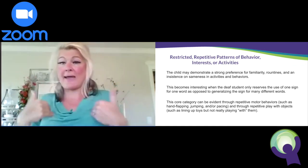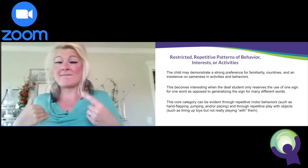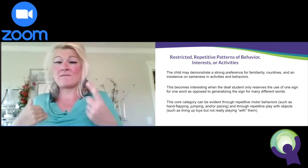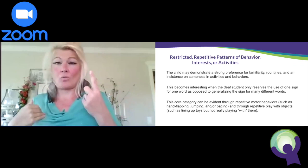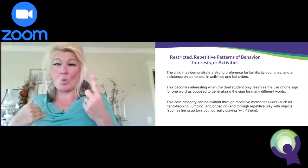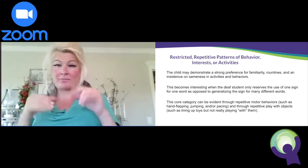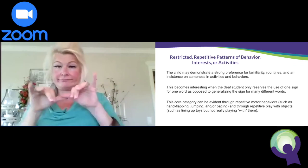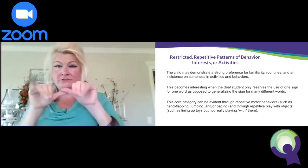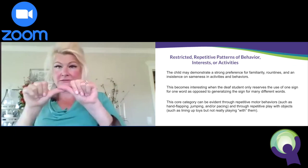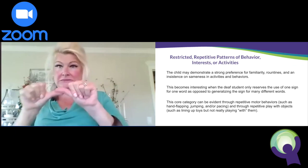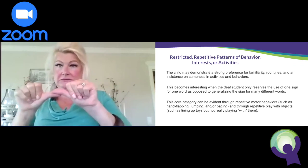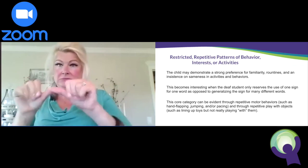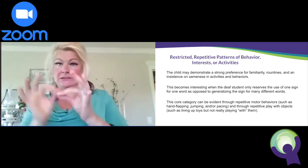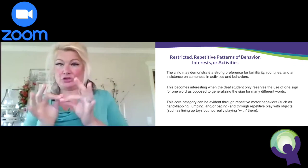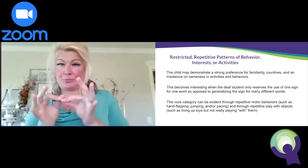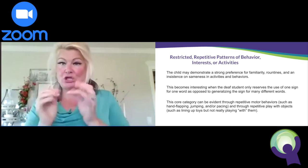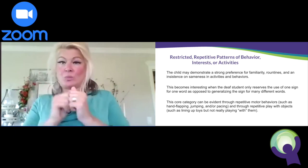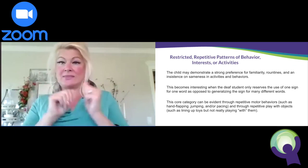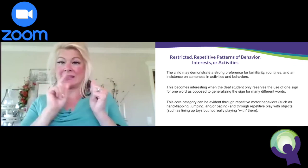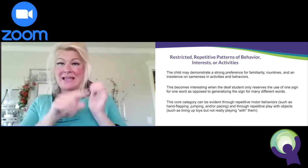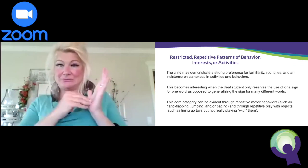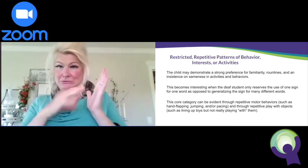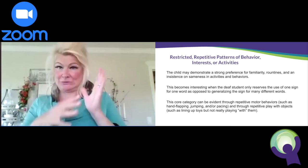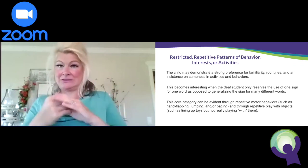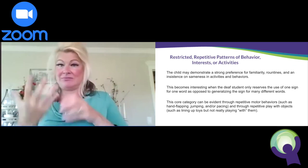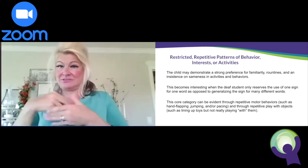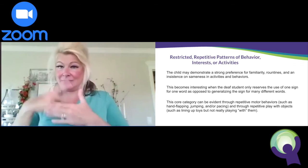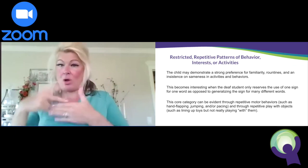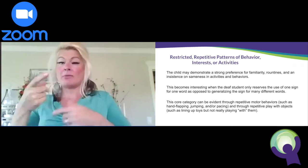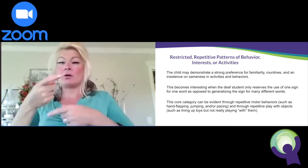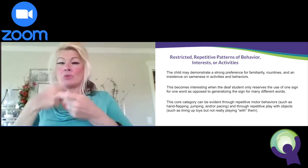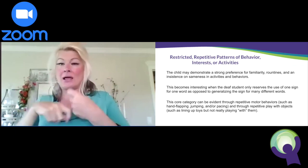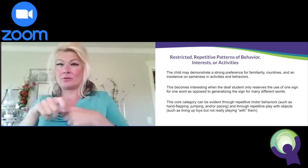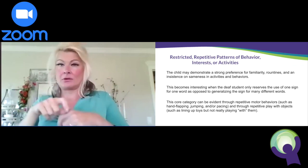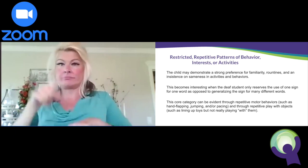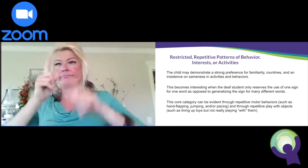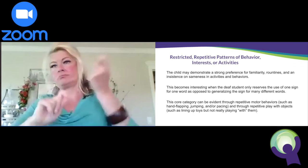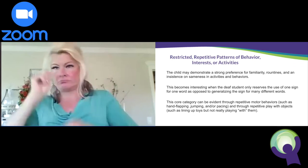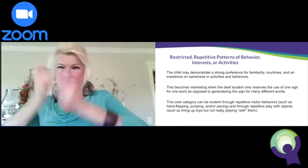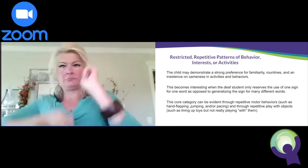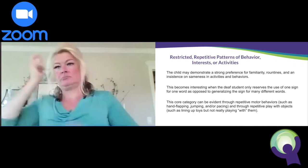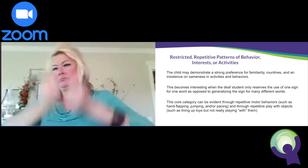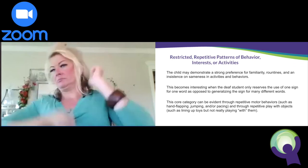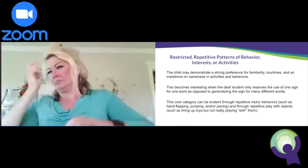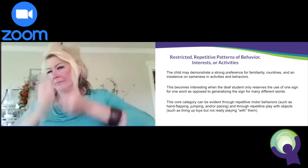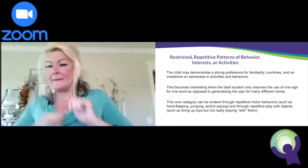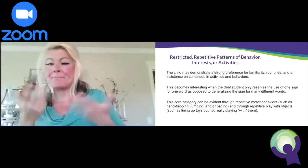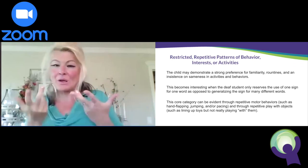working with experts and you have an interpreter with the students with their programs and so of course